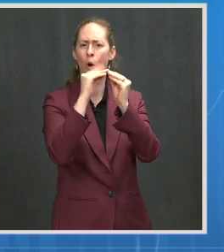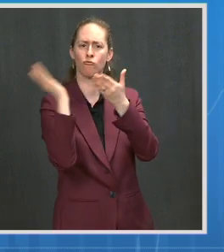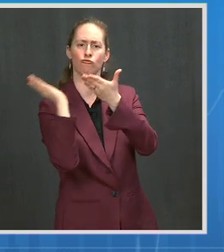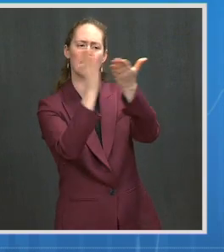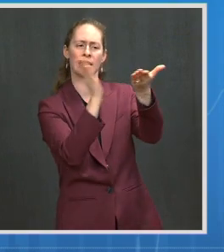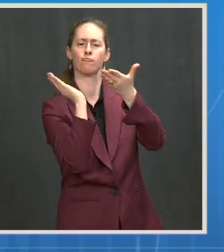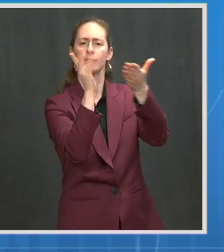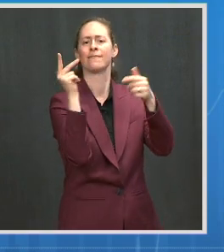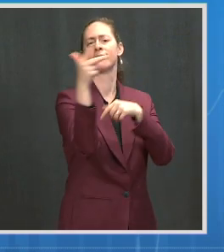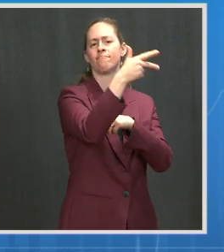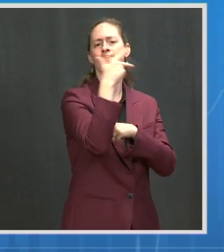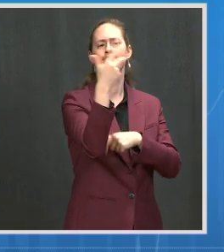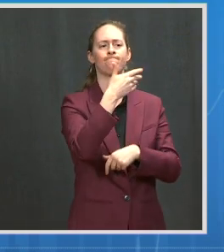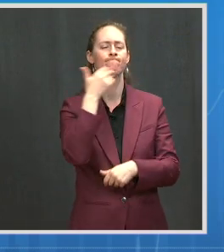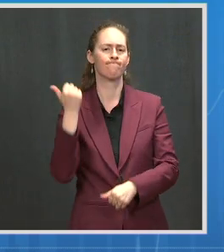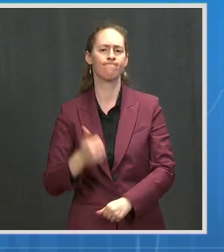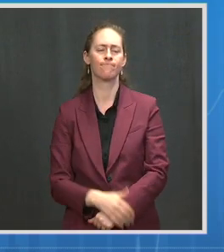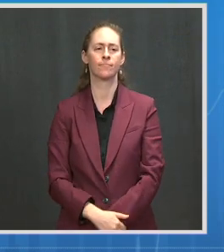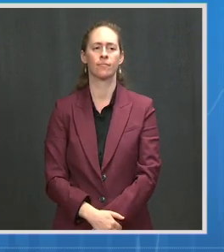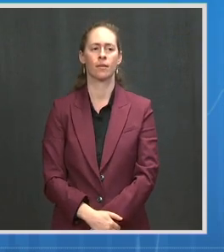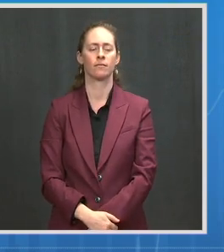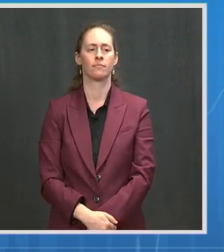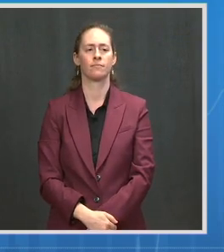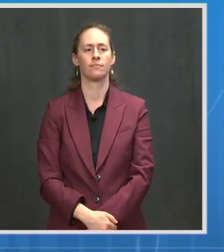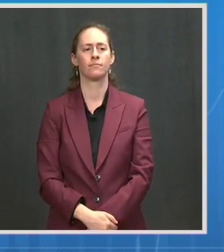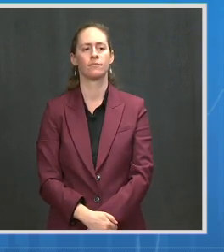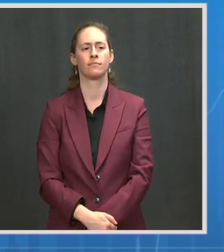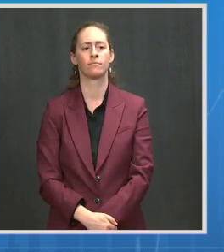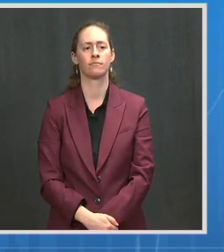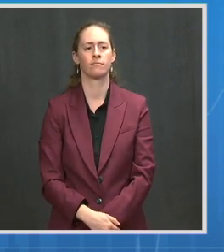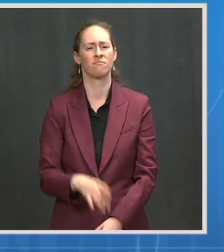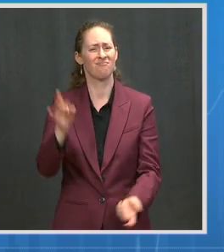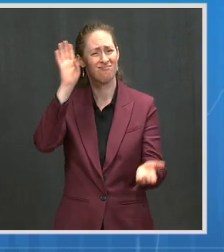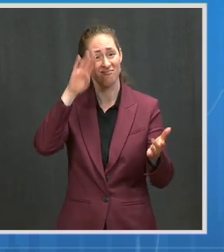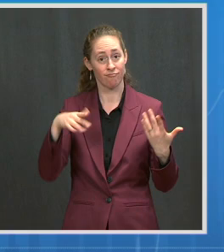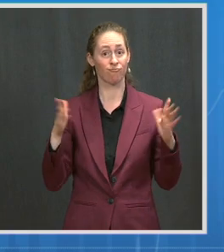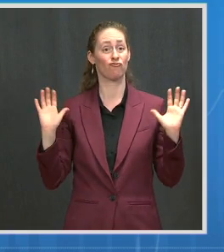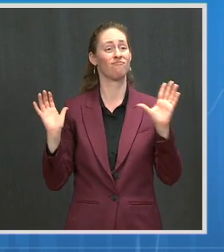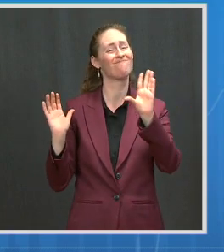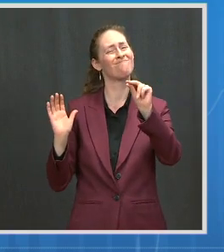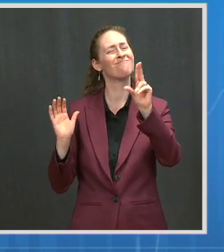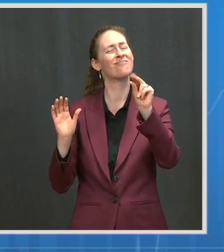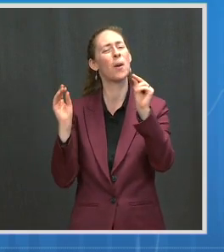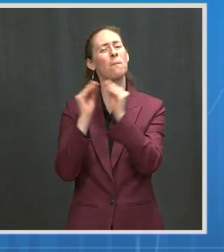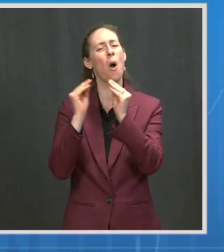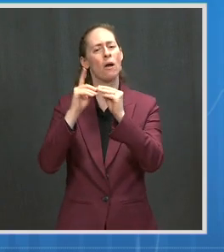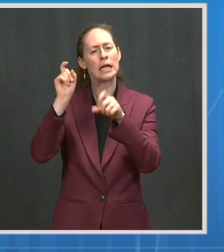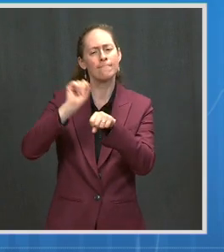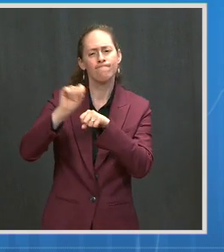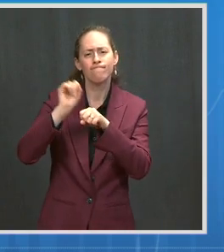In this phase, to ensure we are truly reaching everyone who is unvaccinated, we will need to keep addressing structural barriers to access.